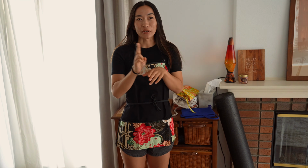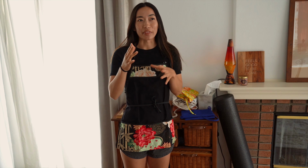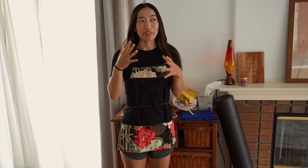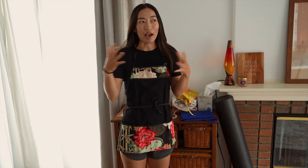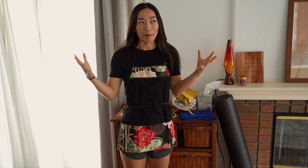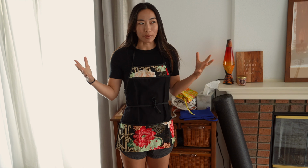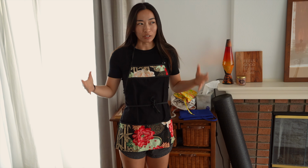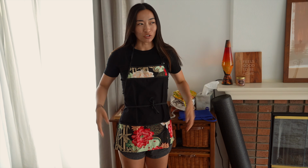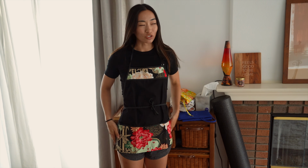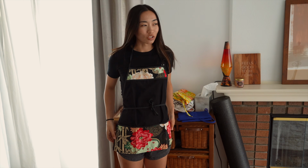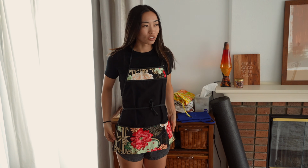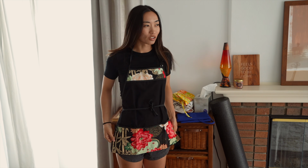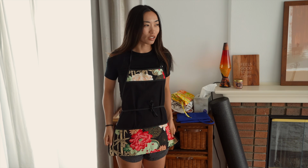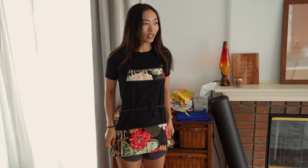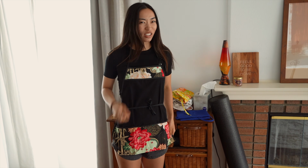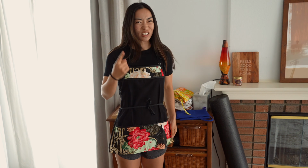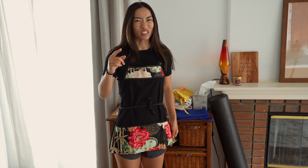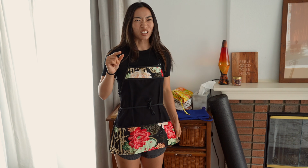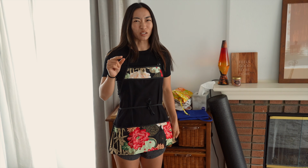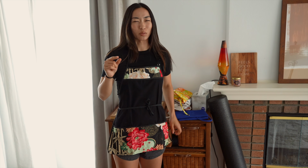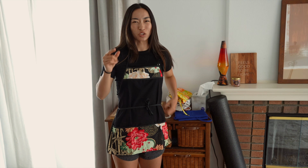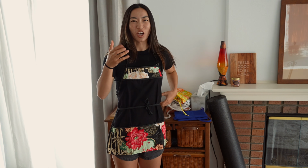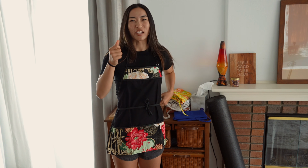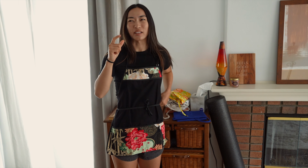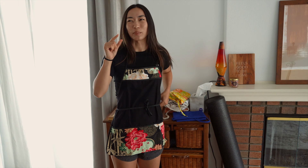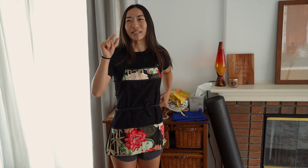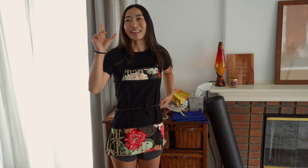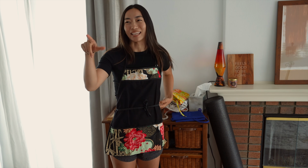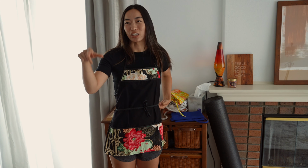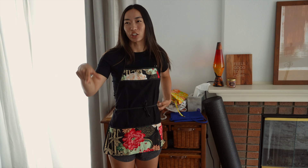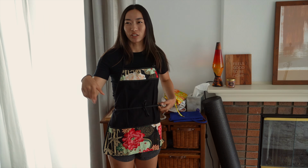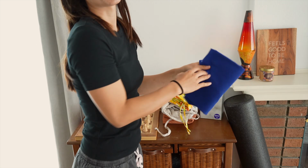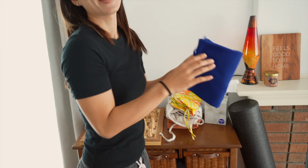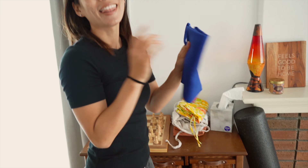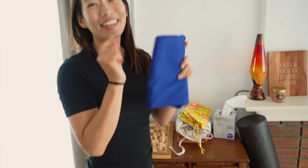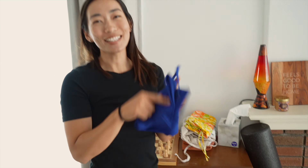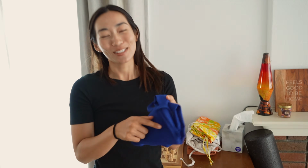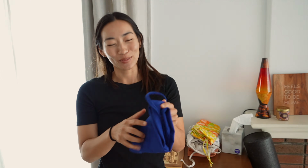I don't remember her wearing it that much I think she got this one a little bit later This one!